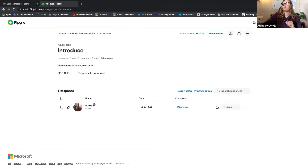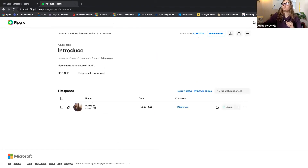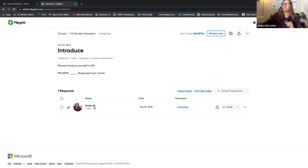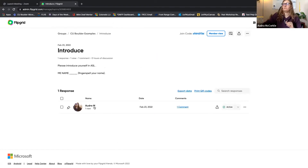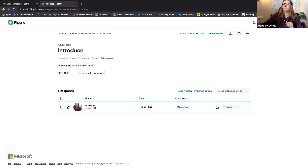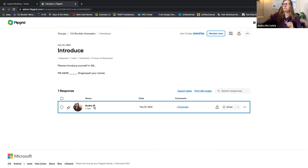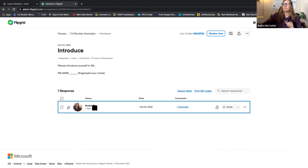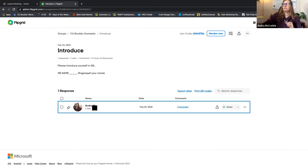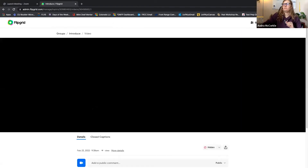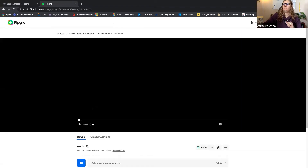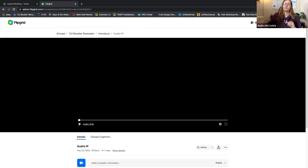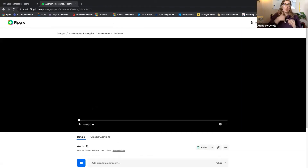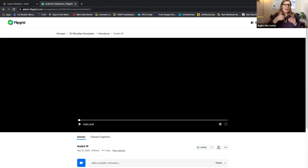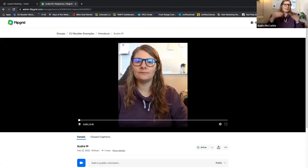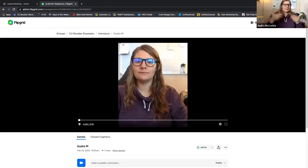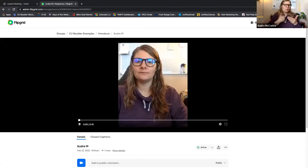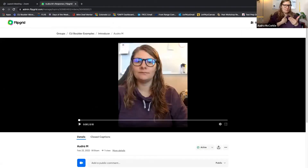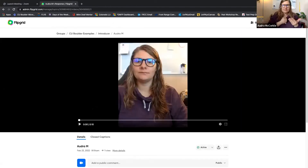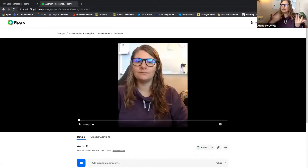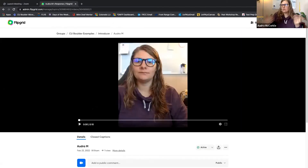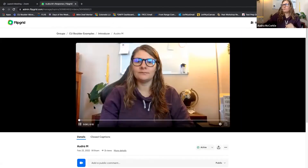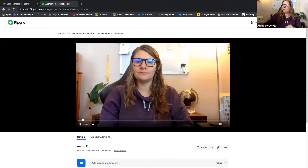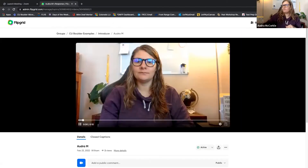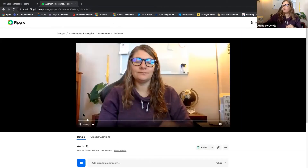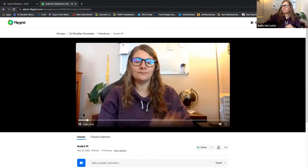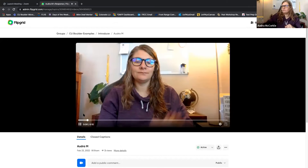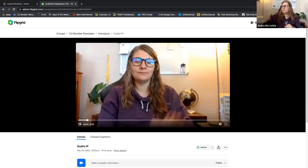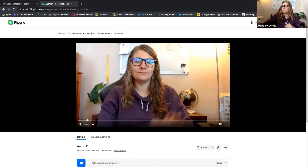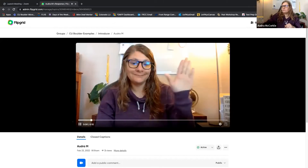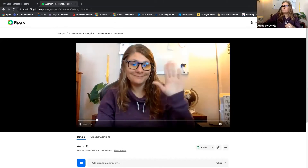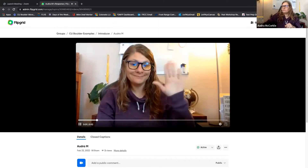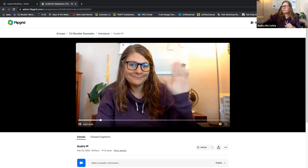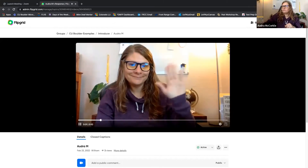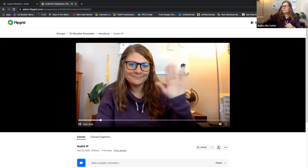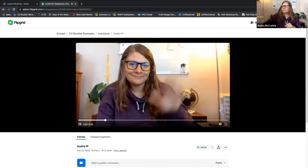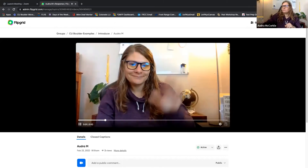So for example purposes this is an introductory video. I'm just